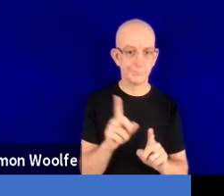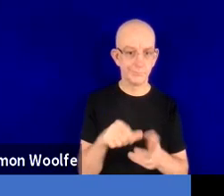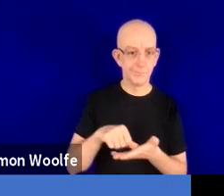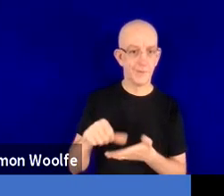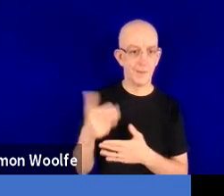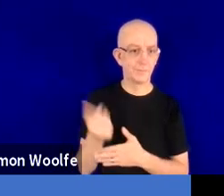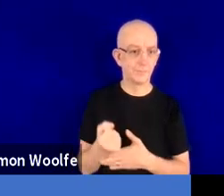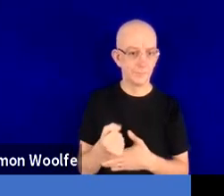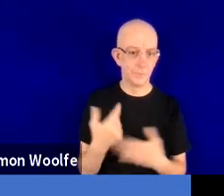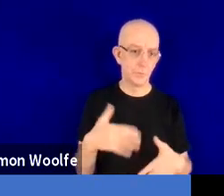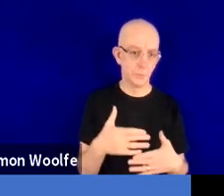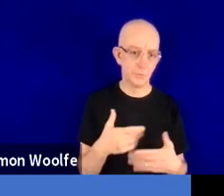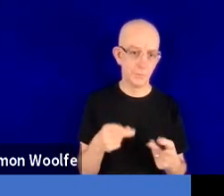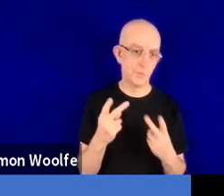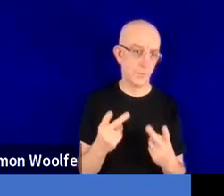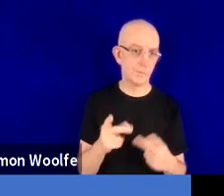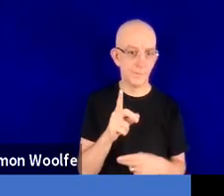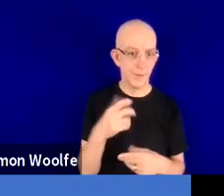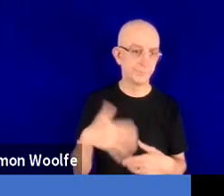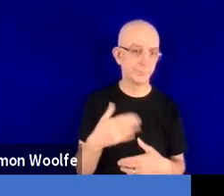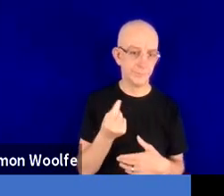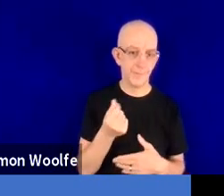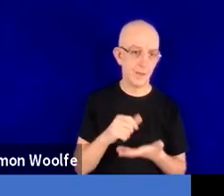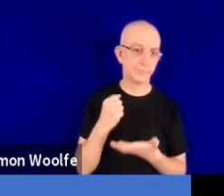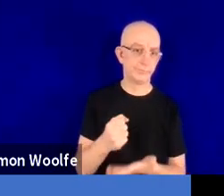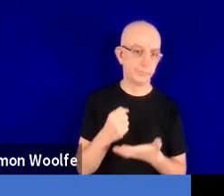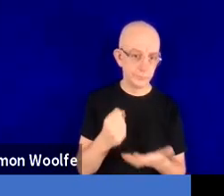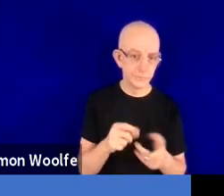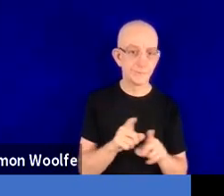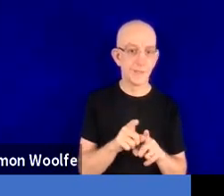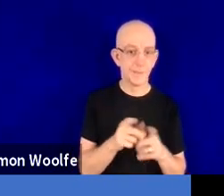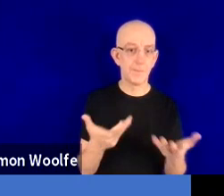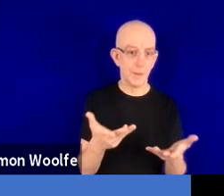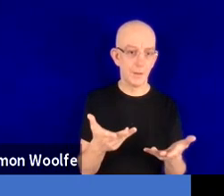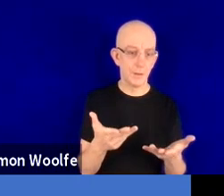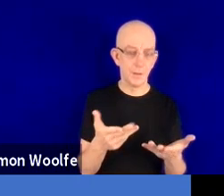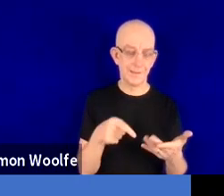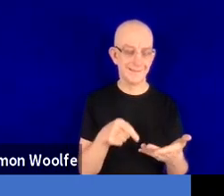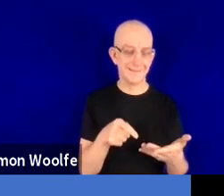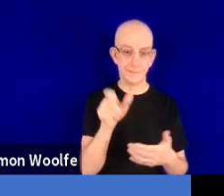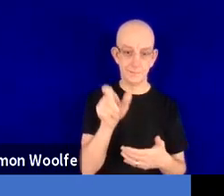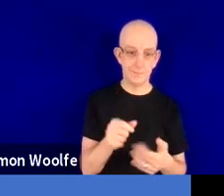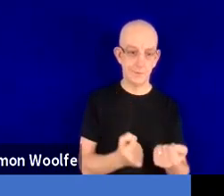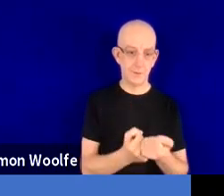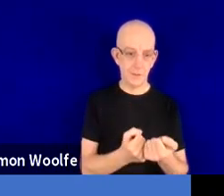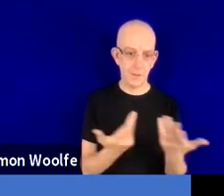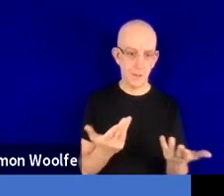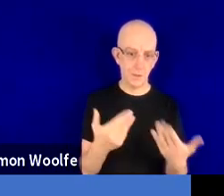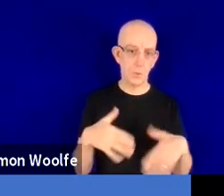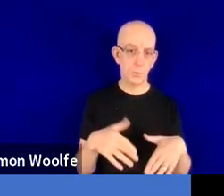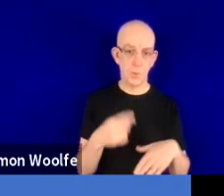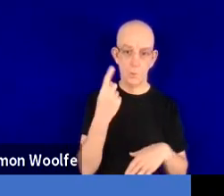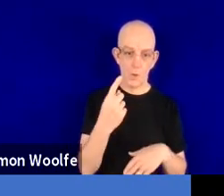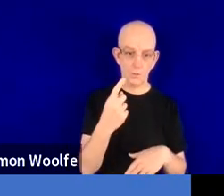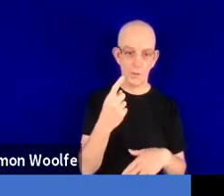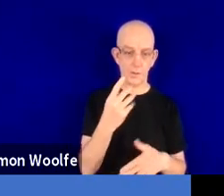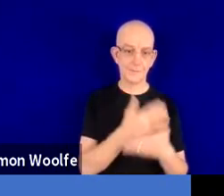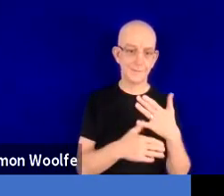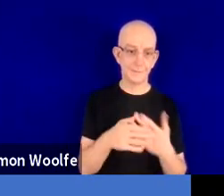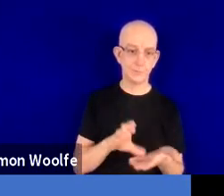So when we talk about universal health coverage, it's extremely important one to prioritize children and adults with disability in expansion